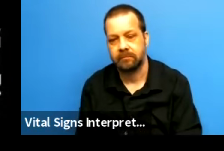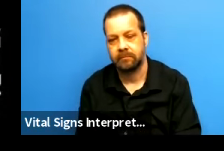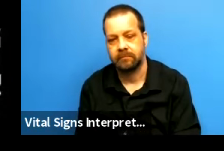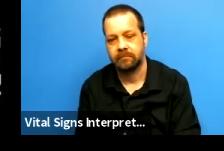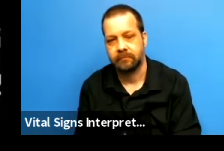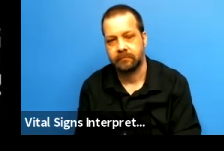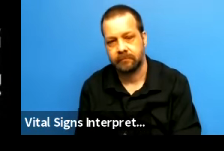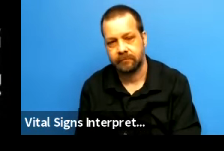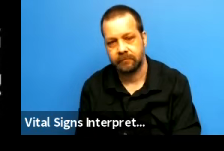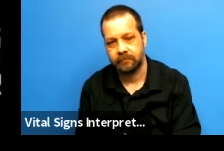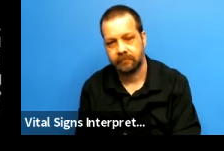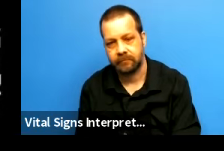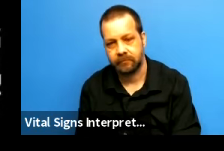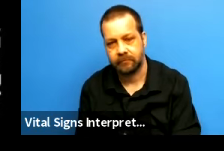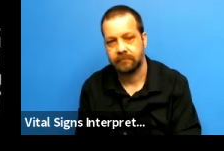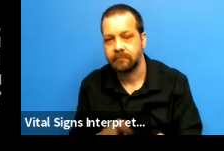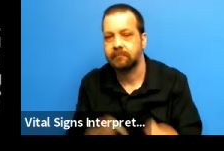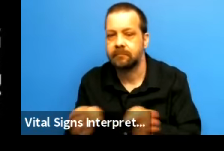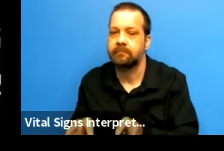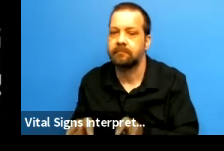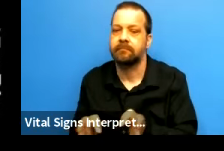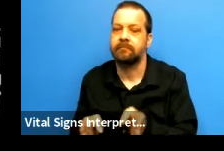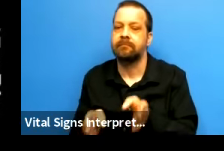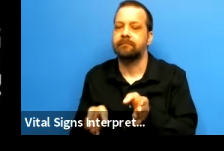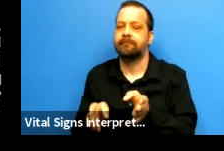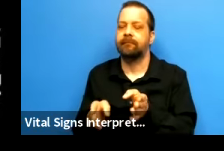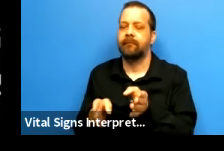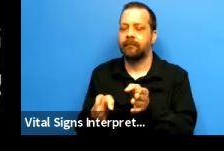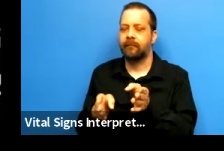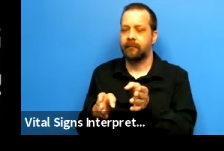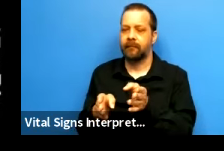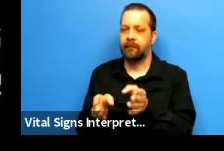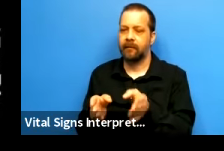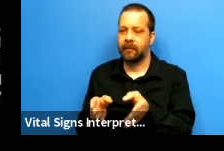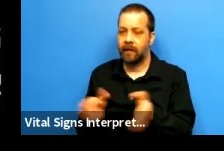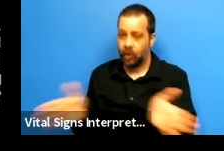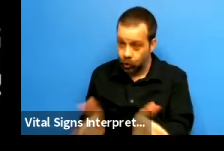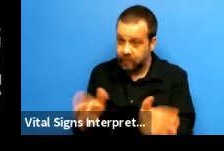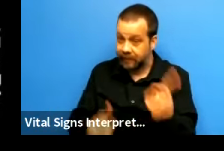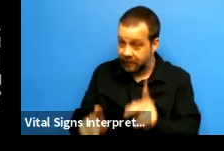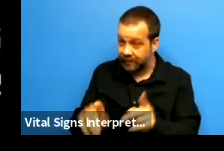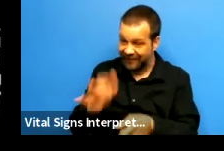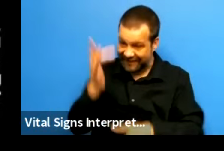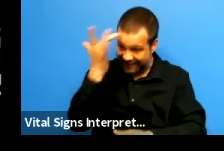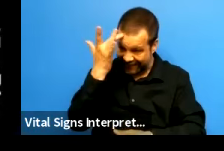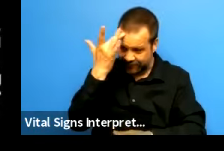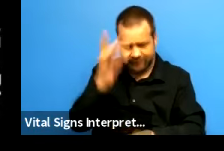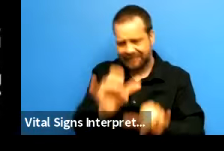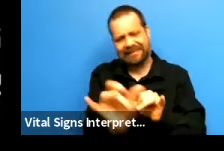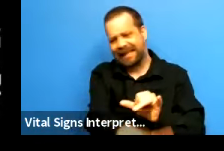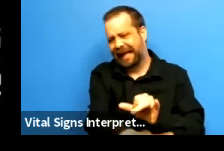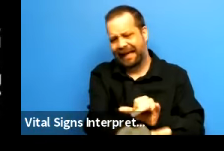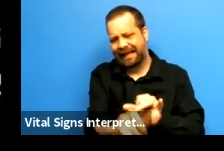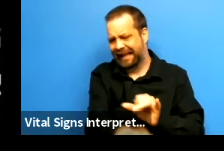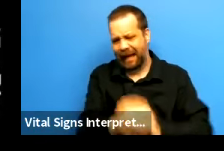As you're thinking about this, encourage people to stay home if they're sick. We have done that for years within our work space.